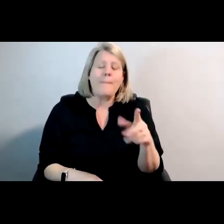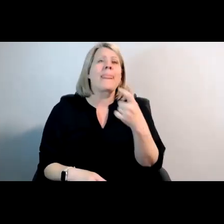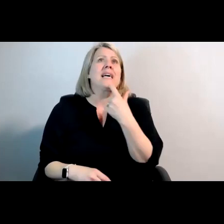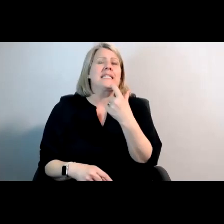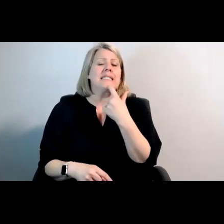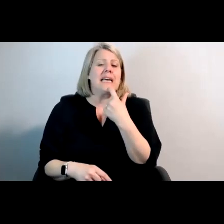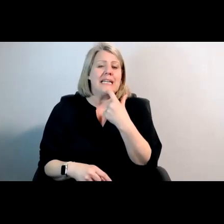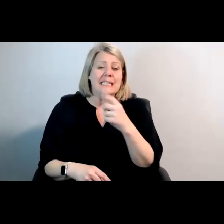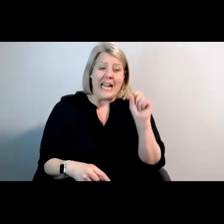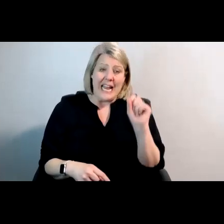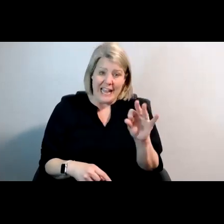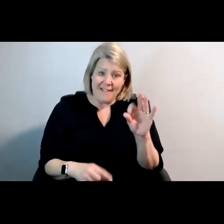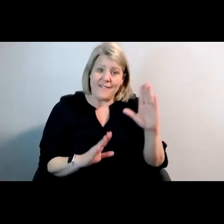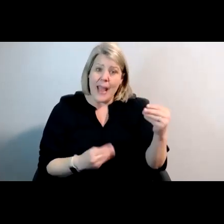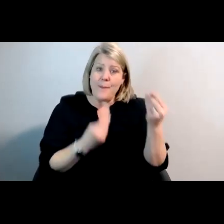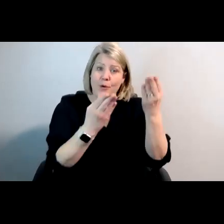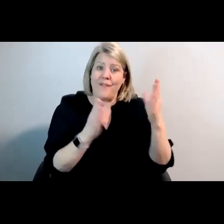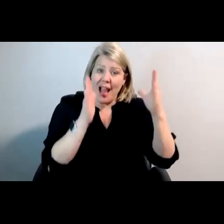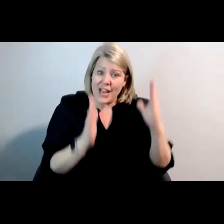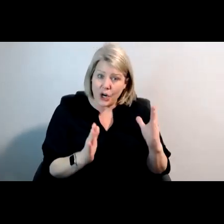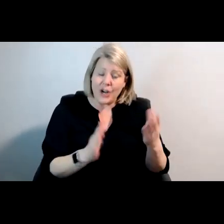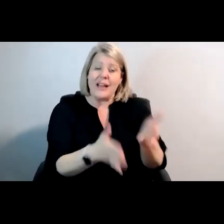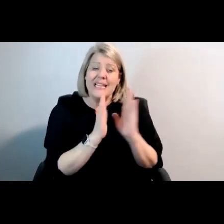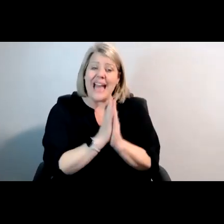"If I'm provider is asked for a signed ROI